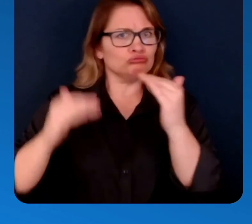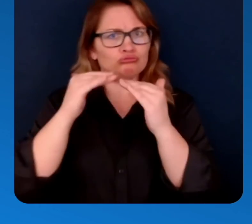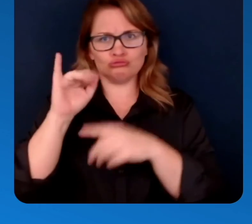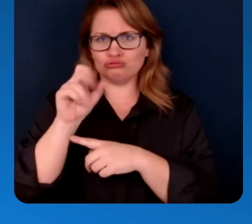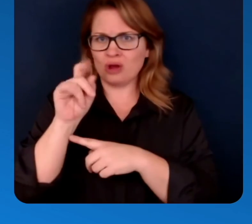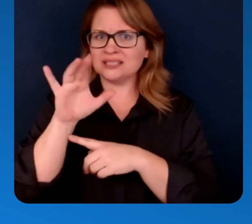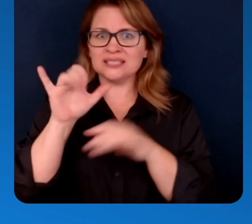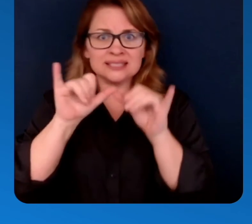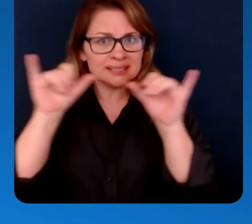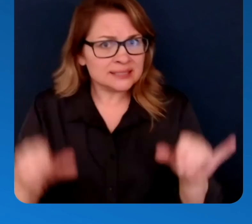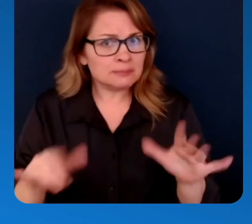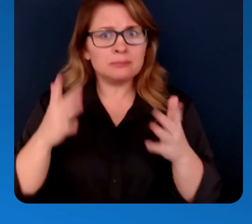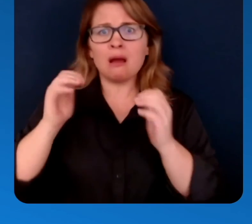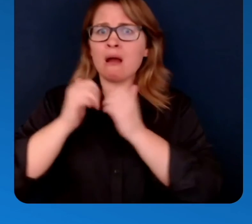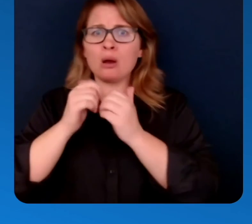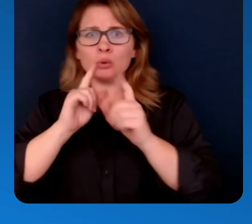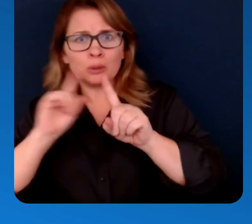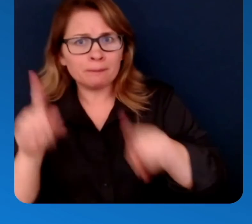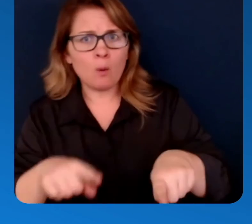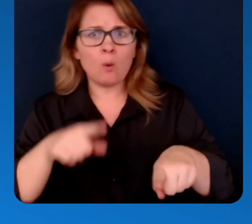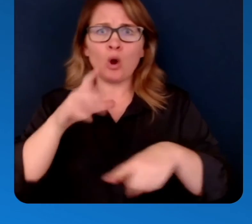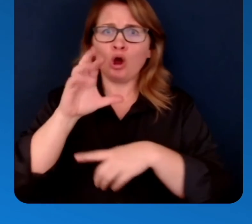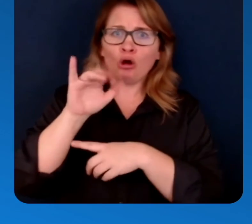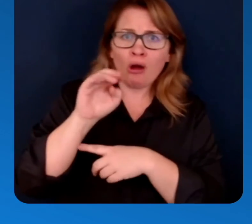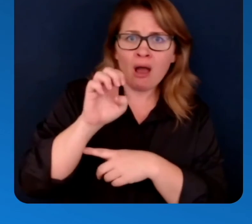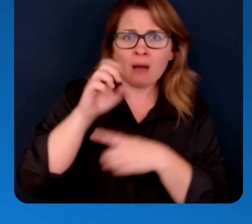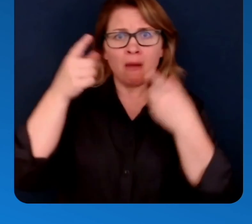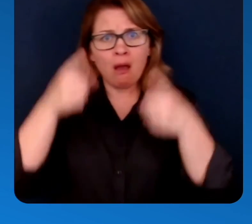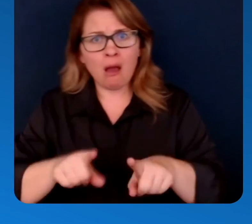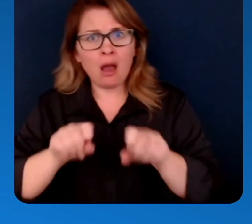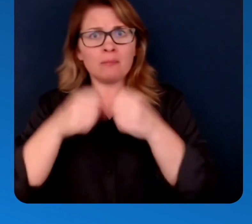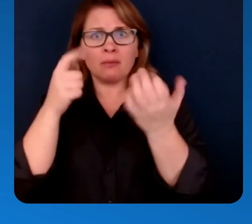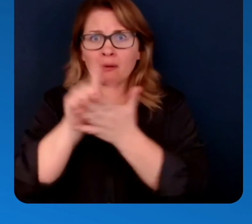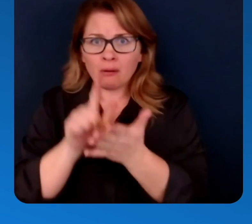We'll also talk about the pros and cons of engaging in that system,